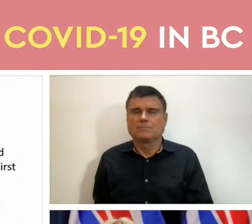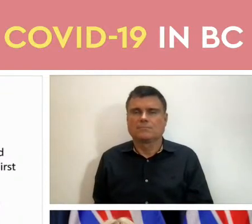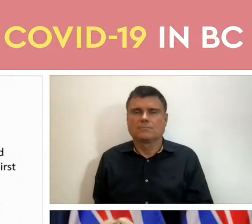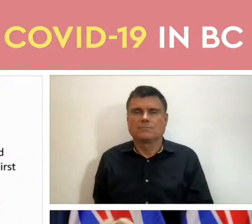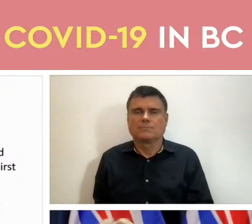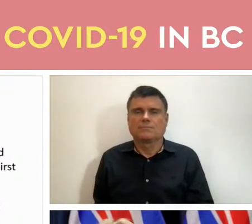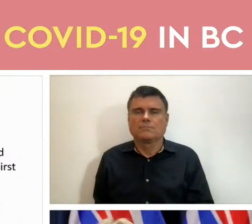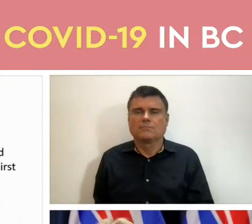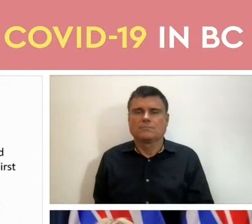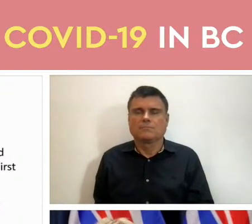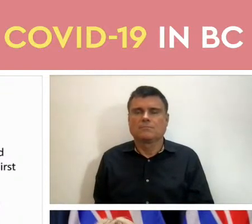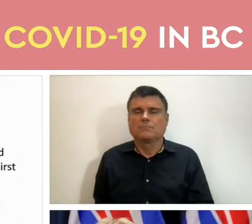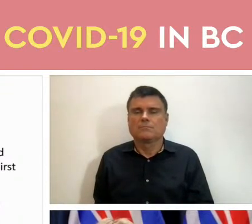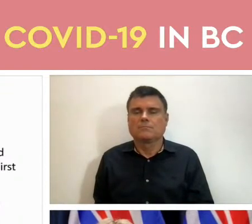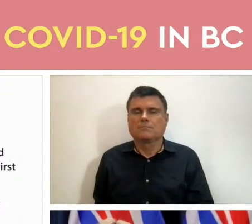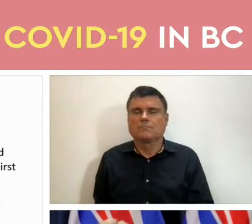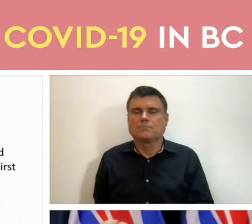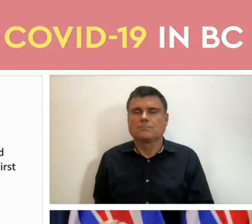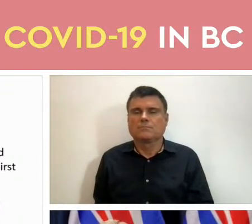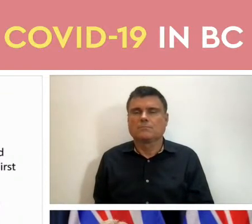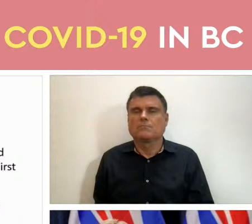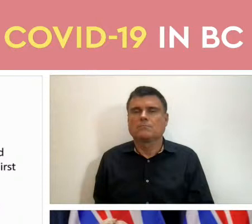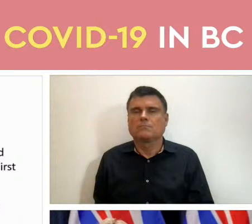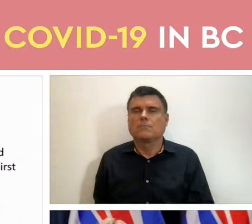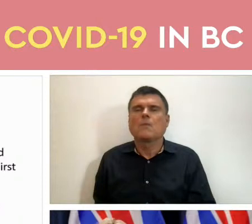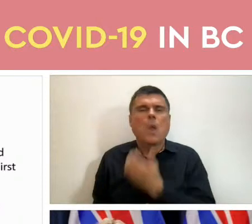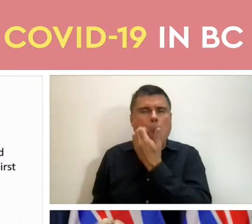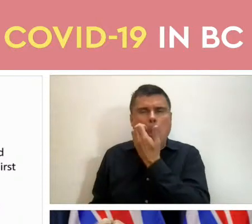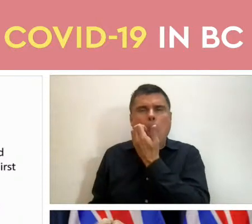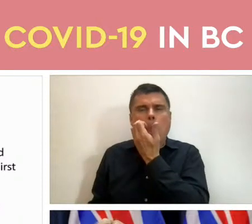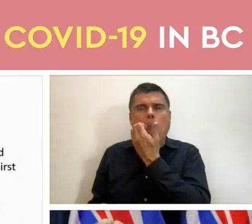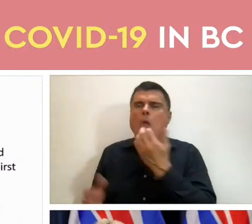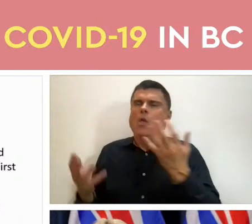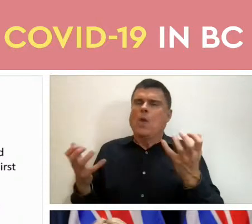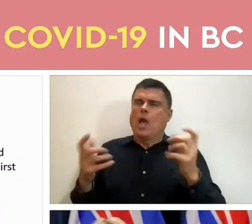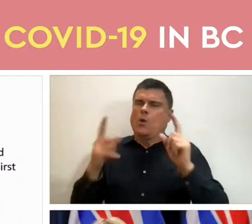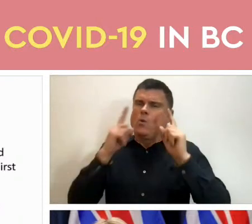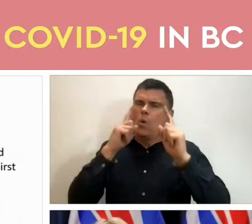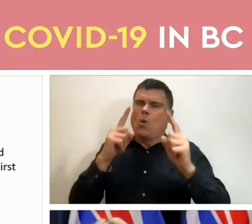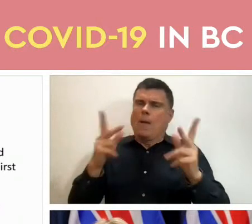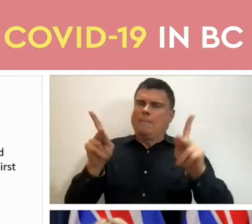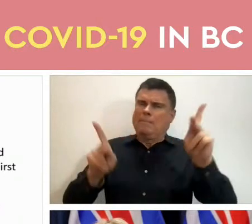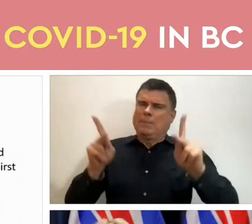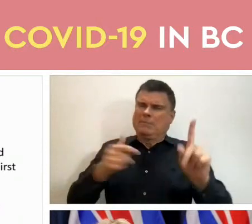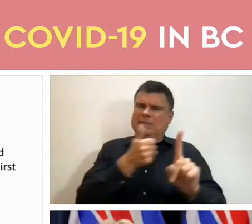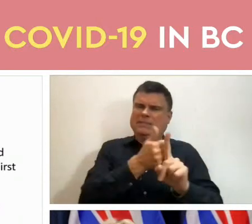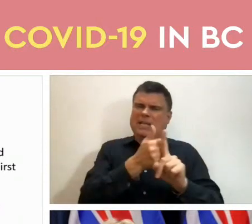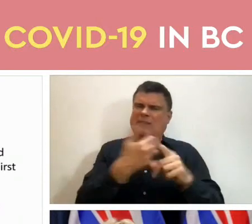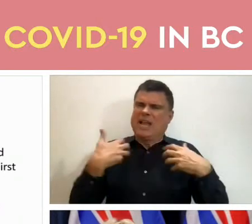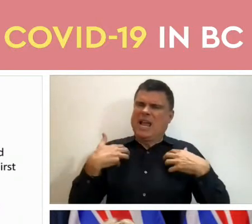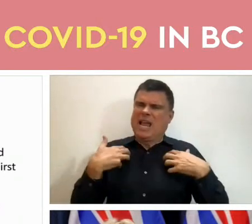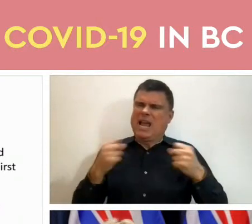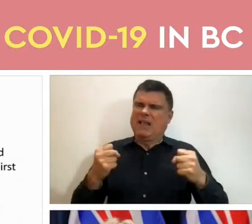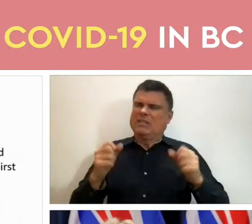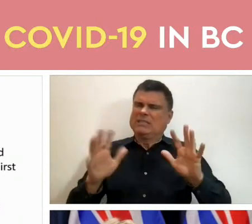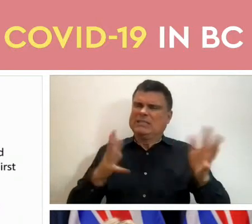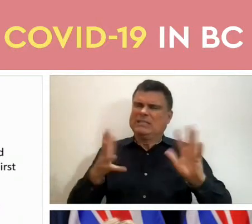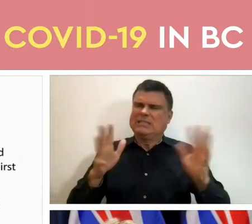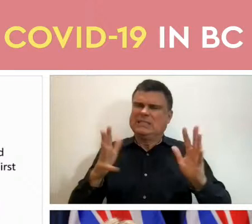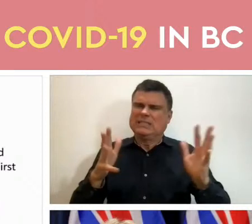need to understand their need to isolate and manage over the